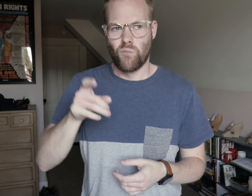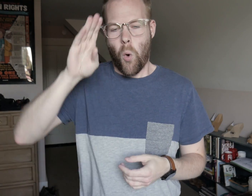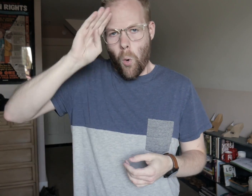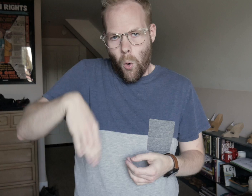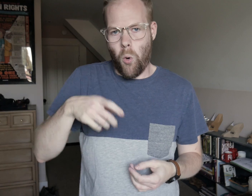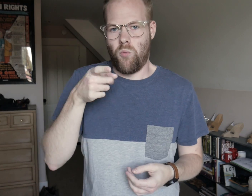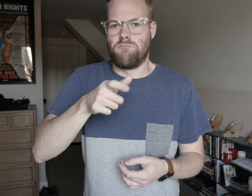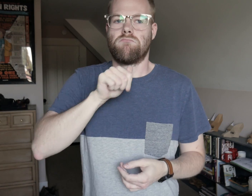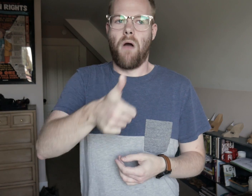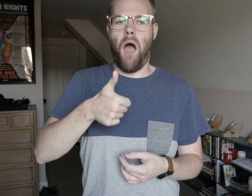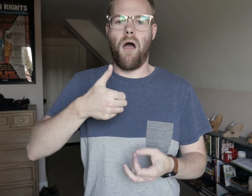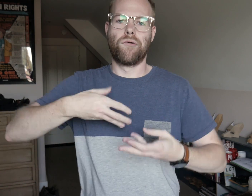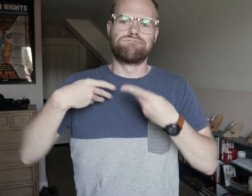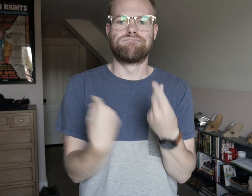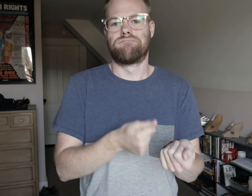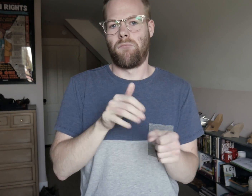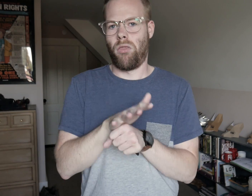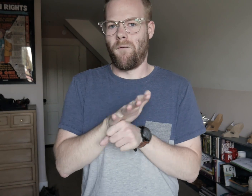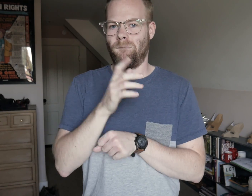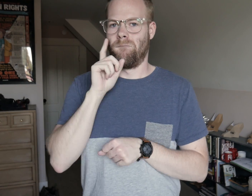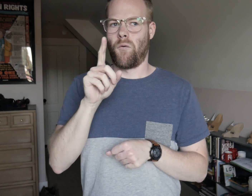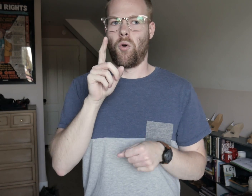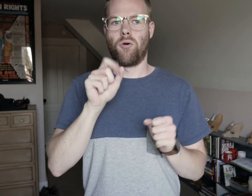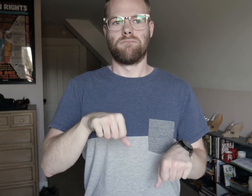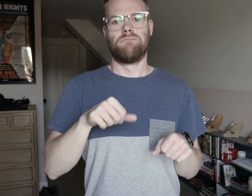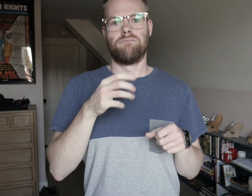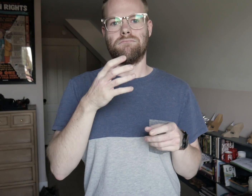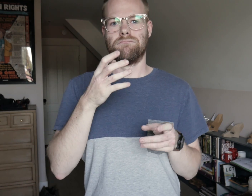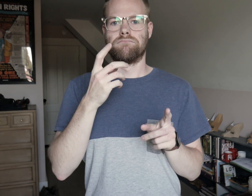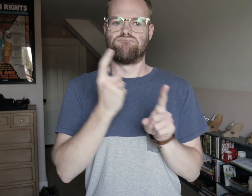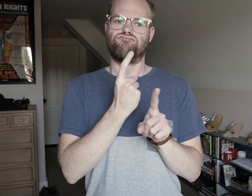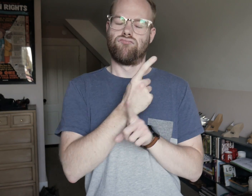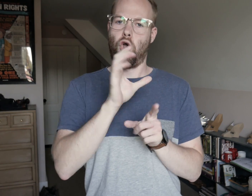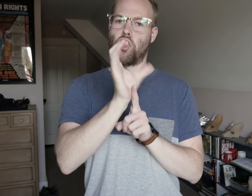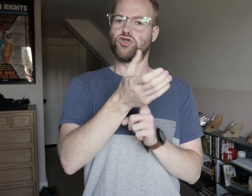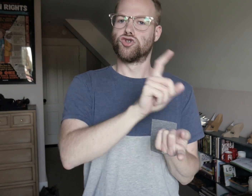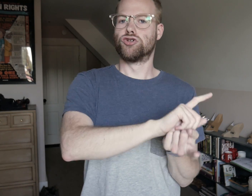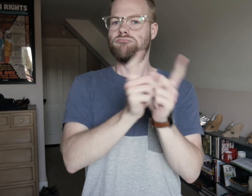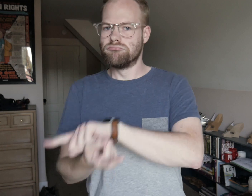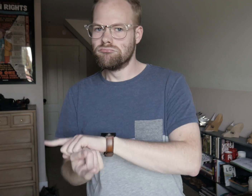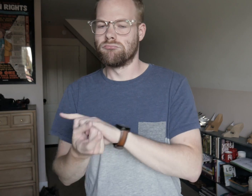You know you’re not fluent enough to be able to make a culturally appropriate translation.